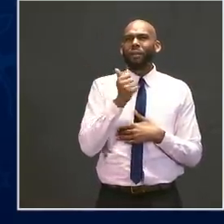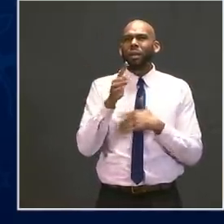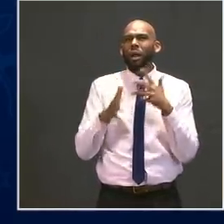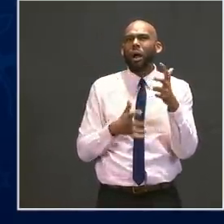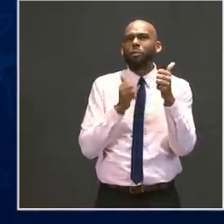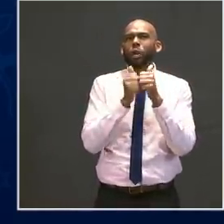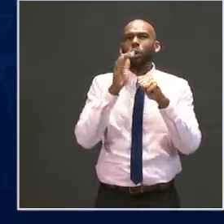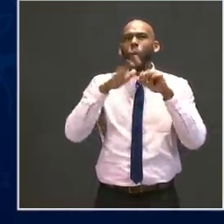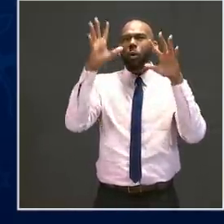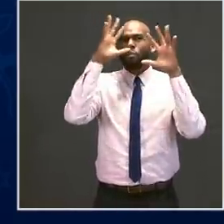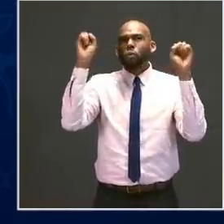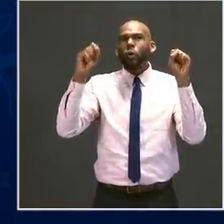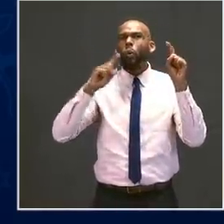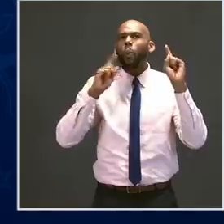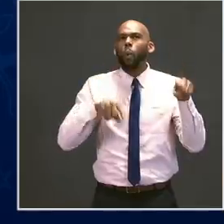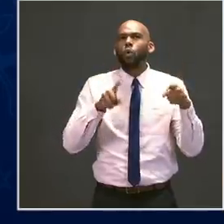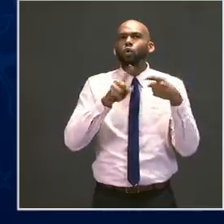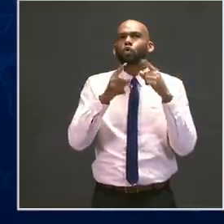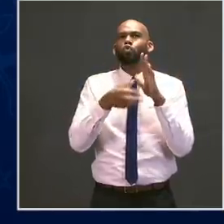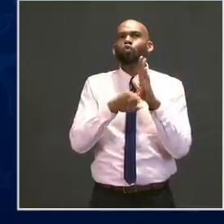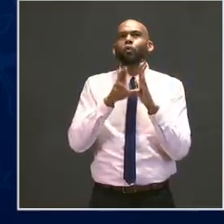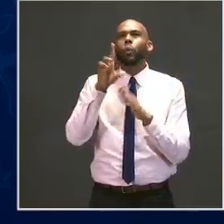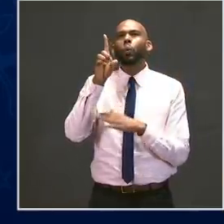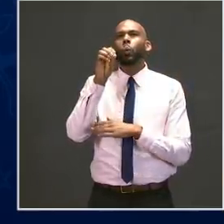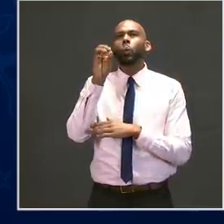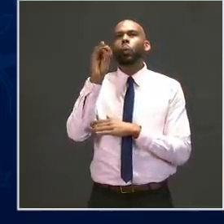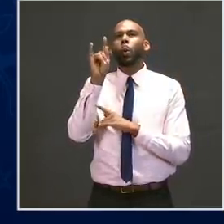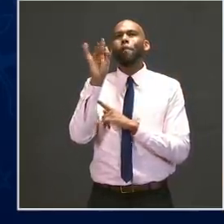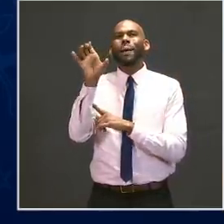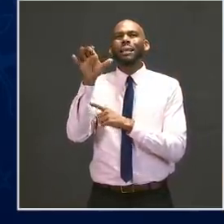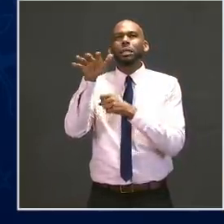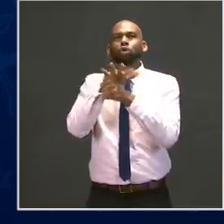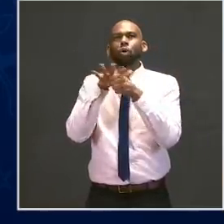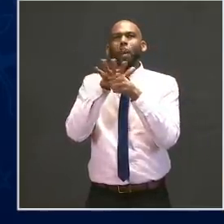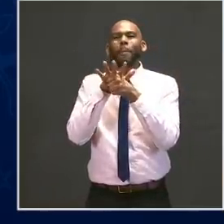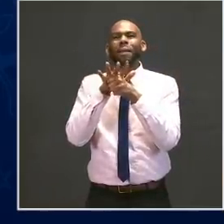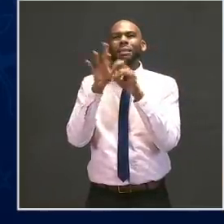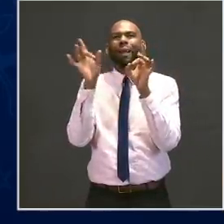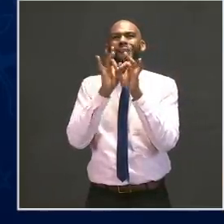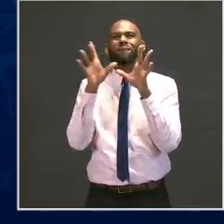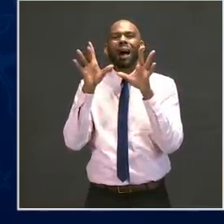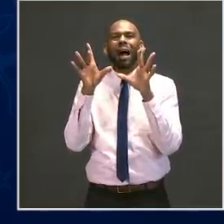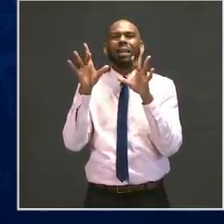to review the threat of domestic violent extremism. And also, on that topic,